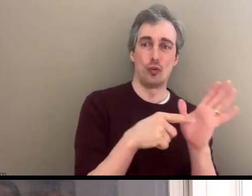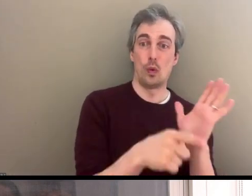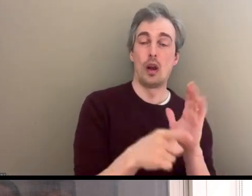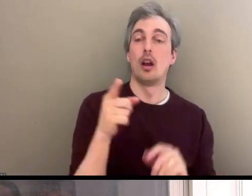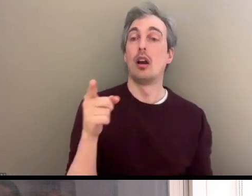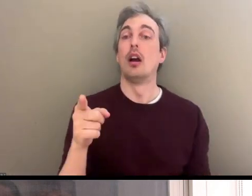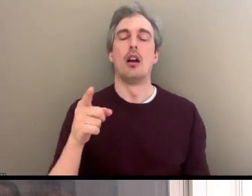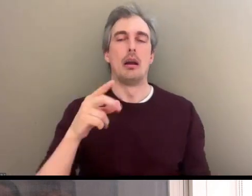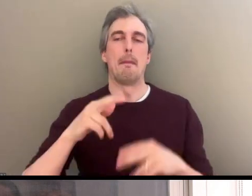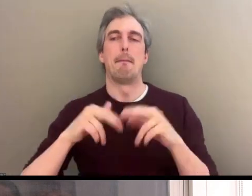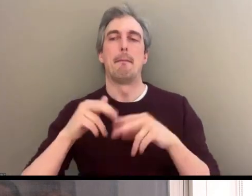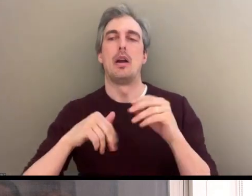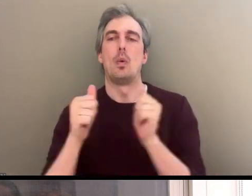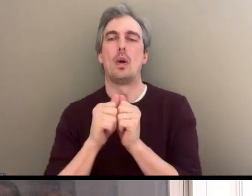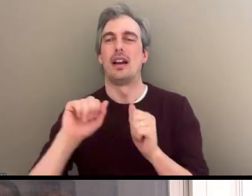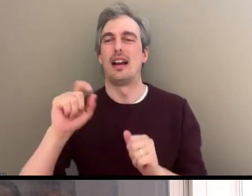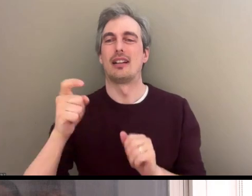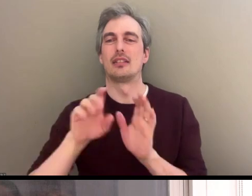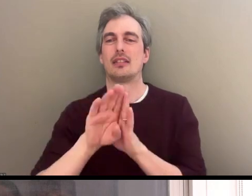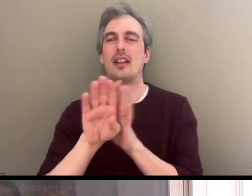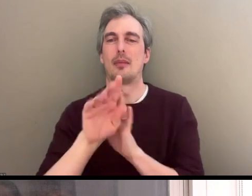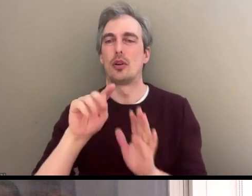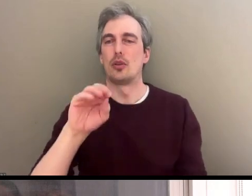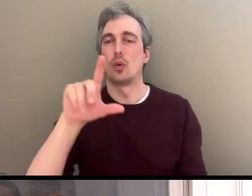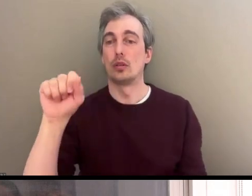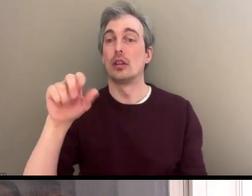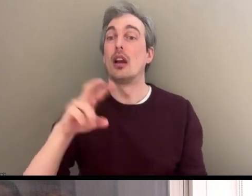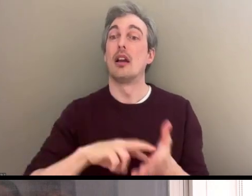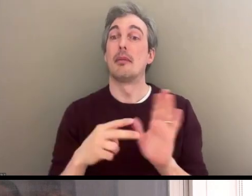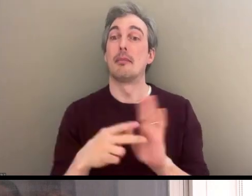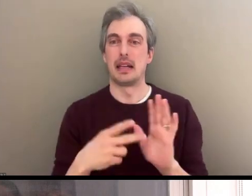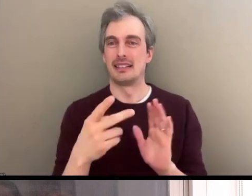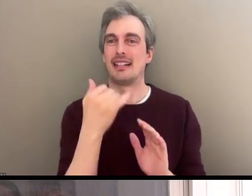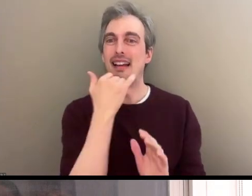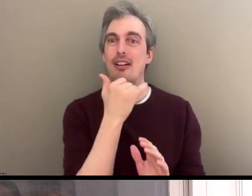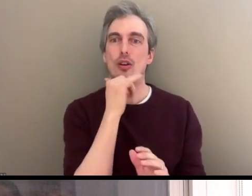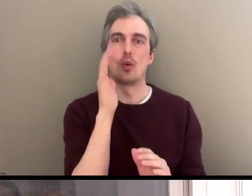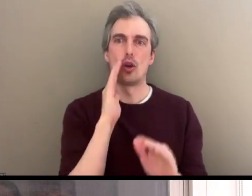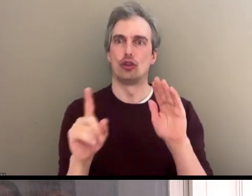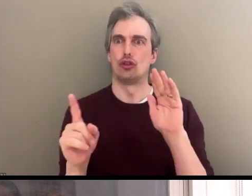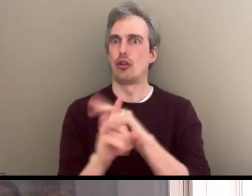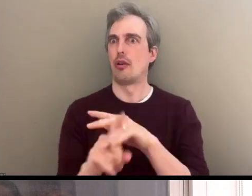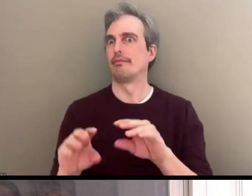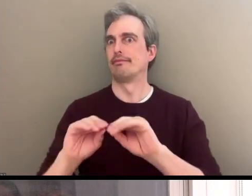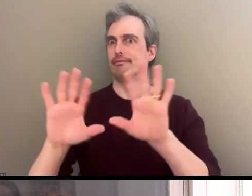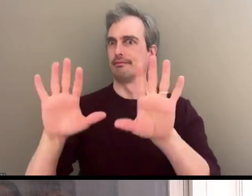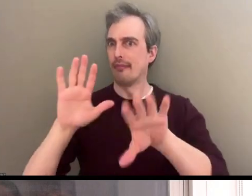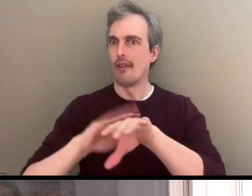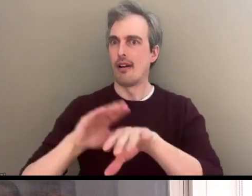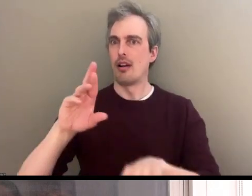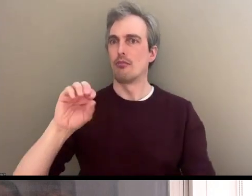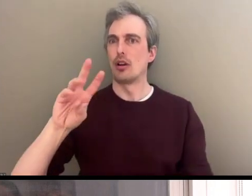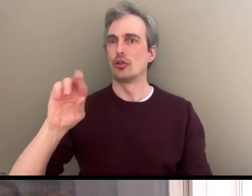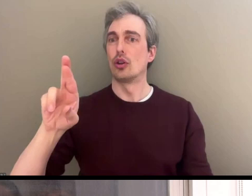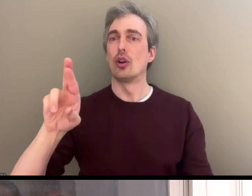So those errors will be apparent on the browser. And then two, it has pre-built support for other libraries.